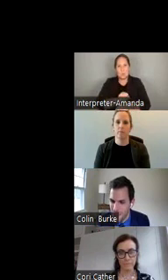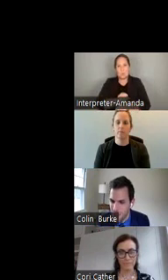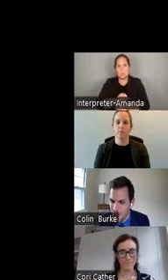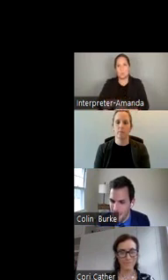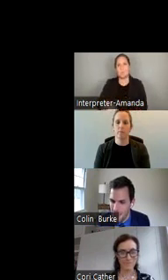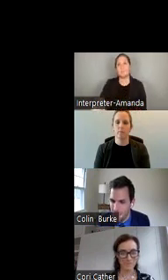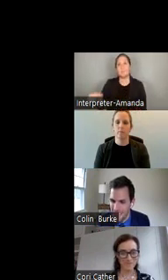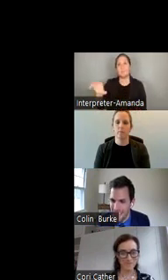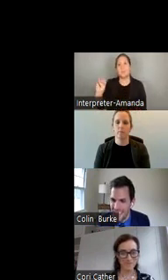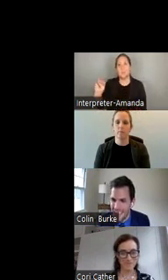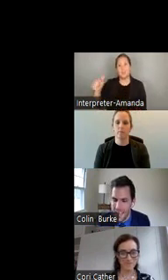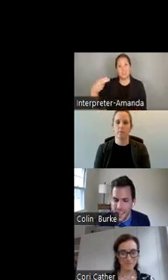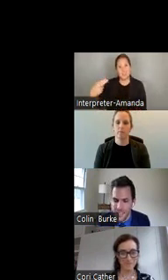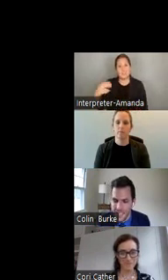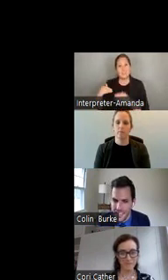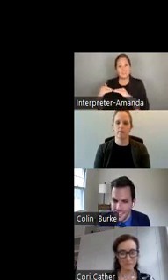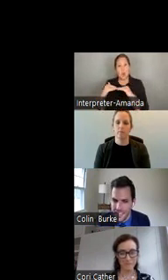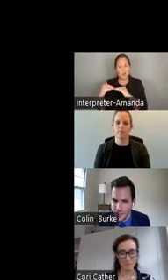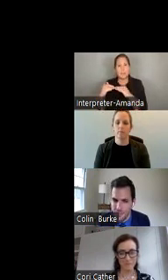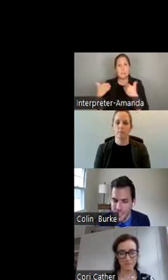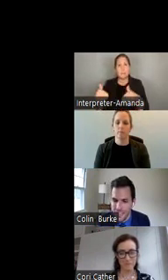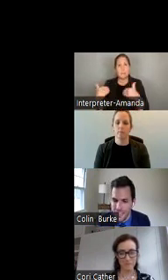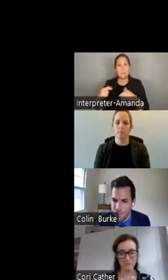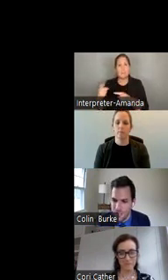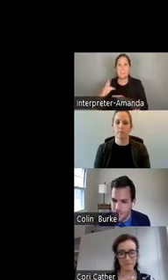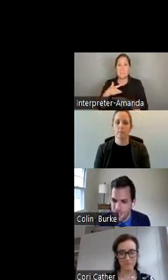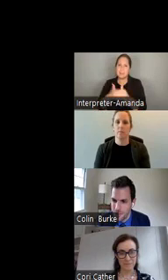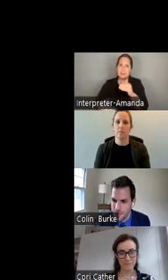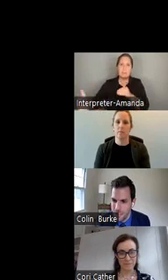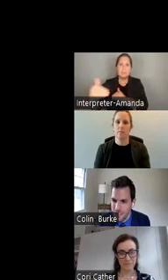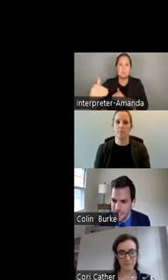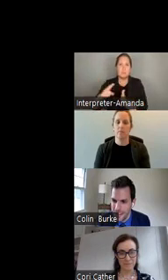pioneering work there but I I often say like you know if if we could just sit in a group and and